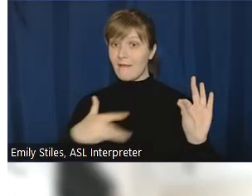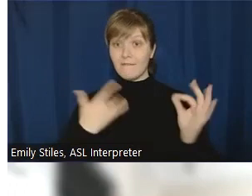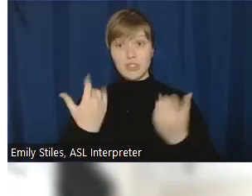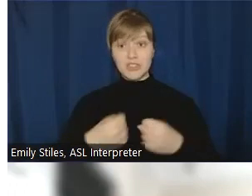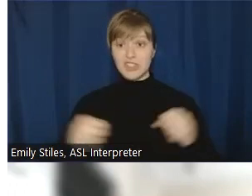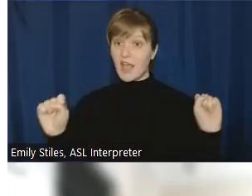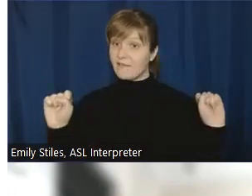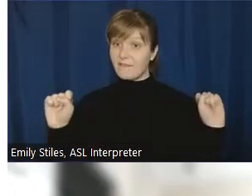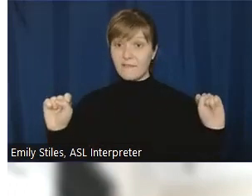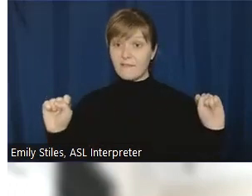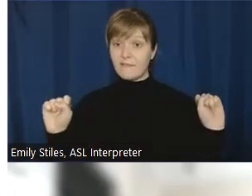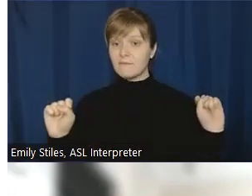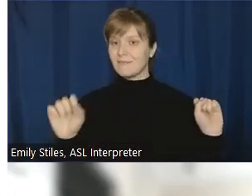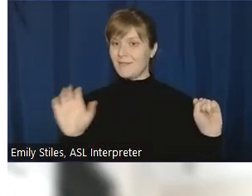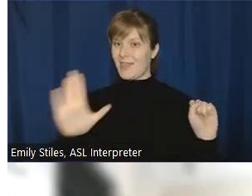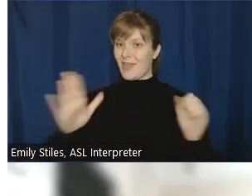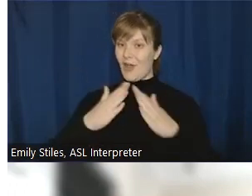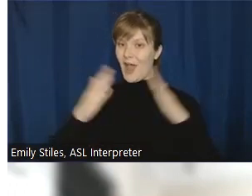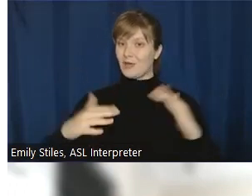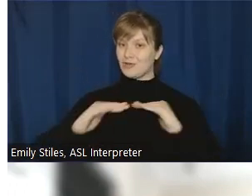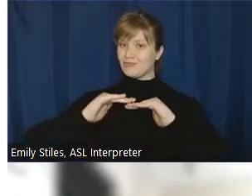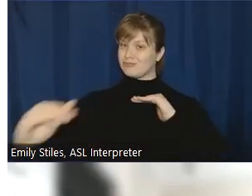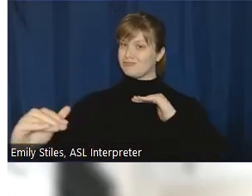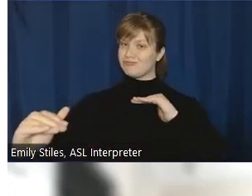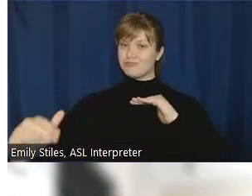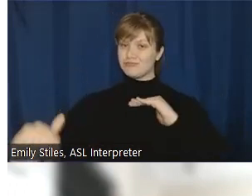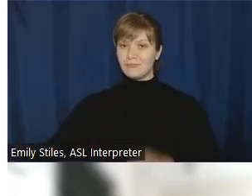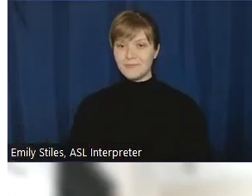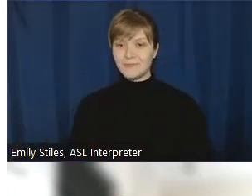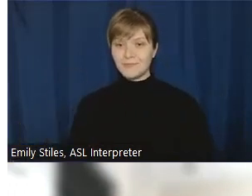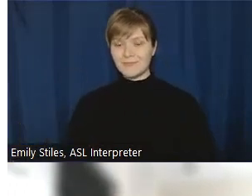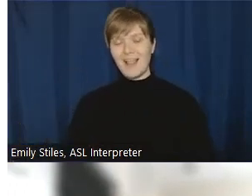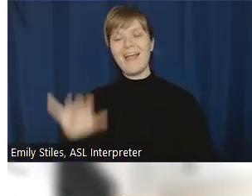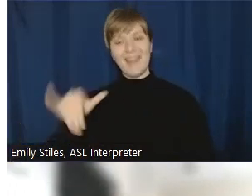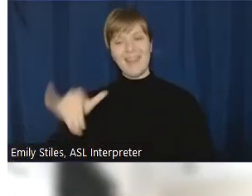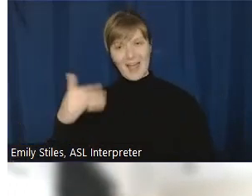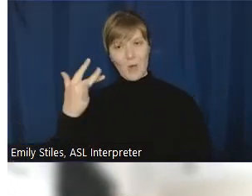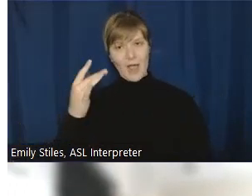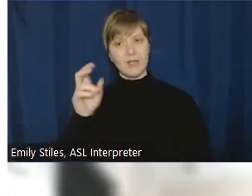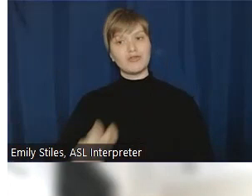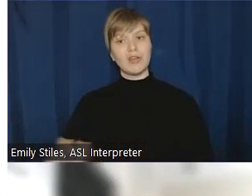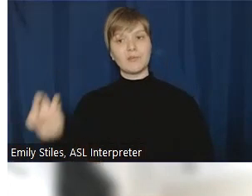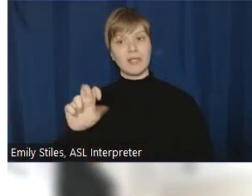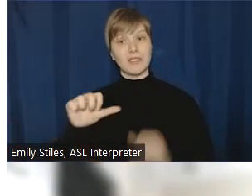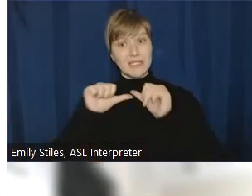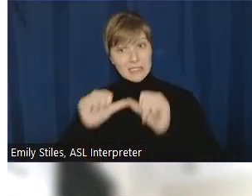their housing stability is increased. That’s why transportation continues to be a top concern